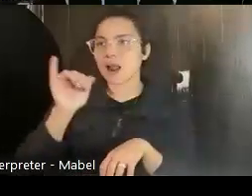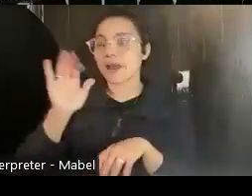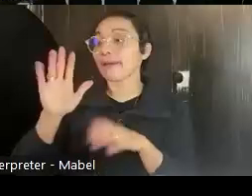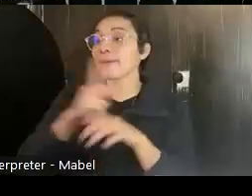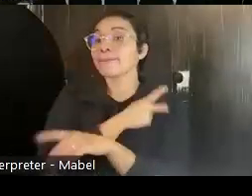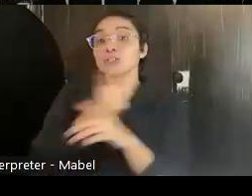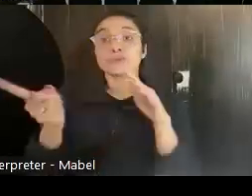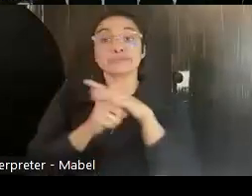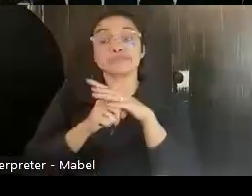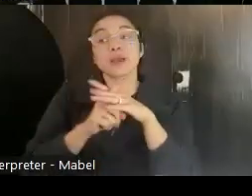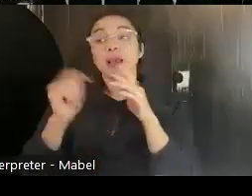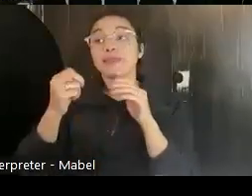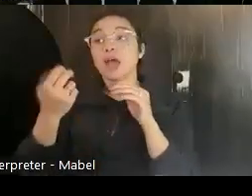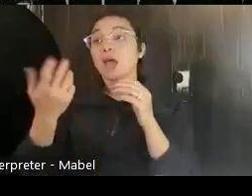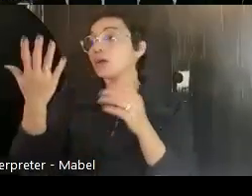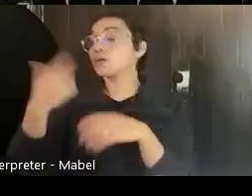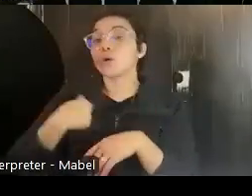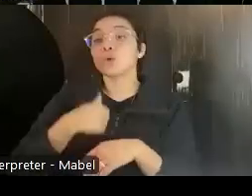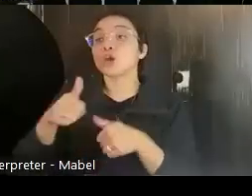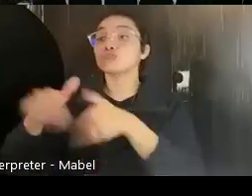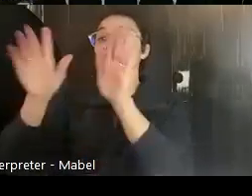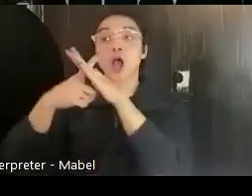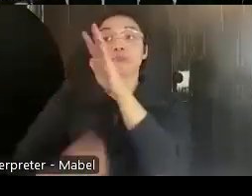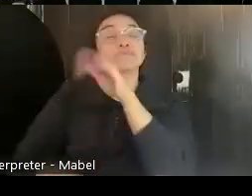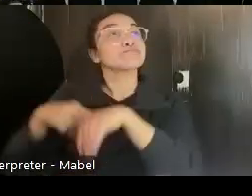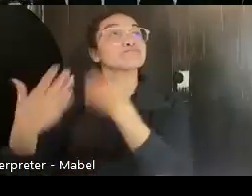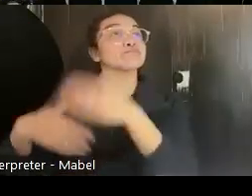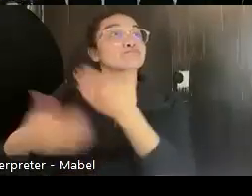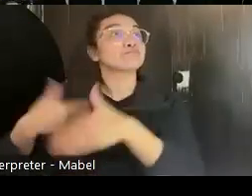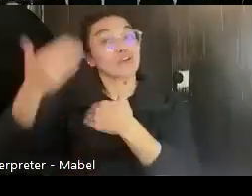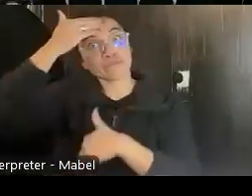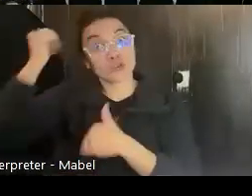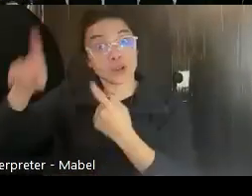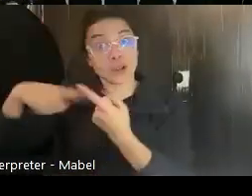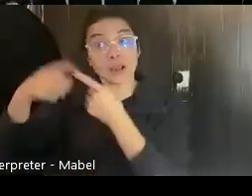communicating with the primary care provider the school with parent permission when it's and